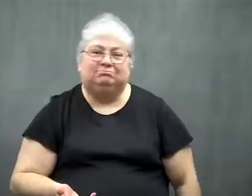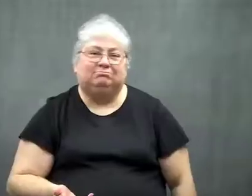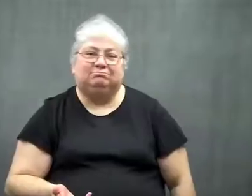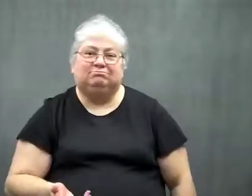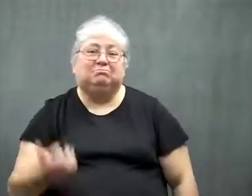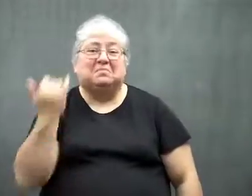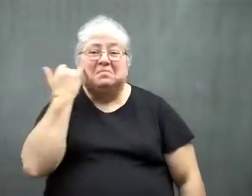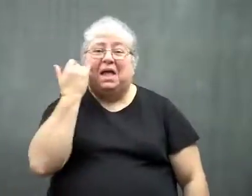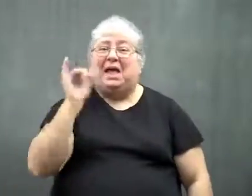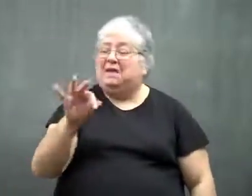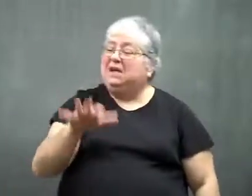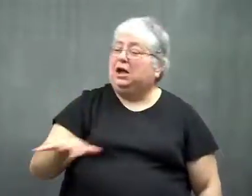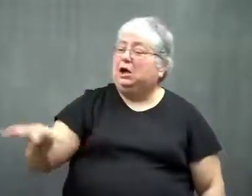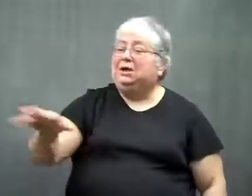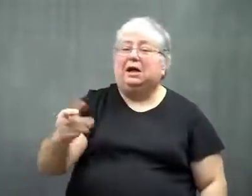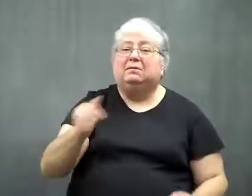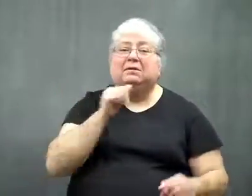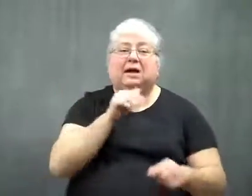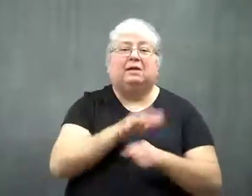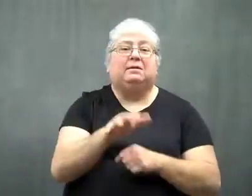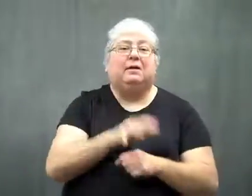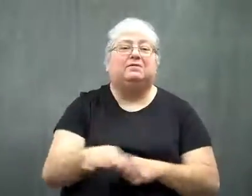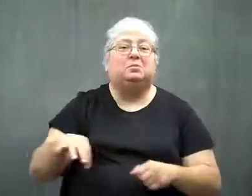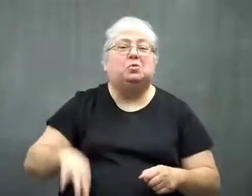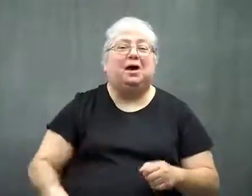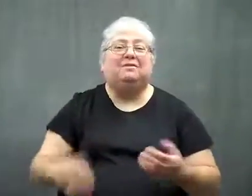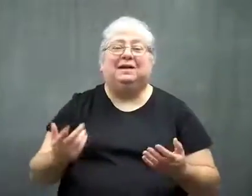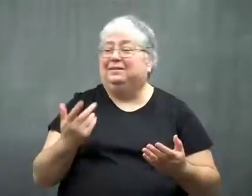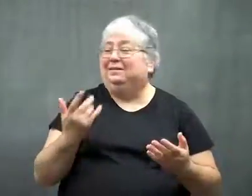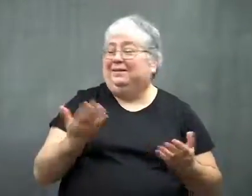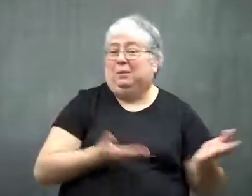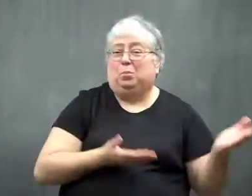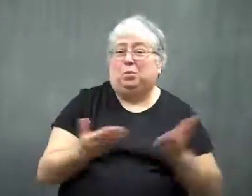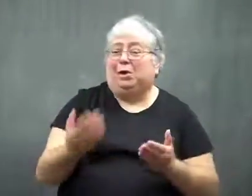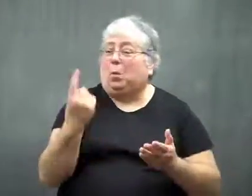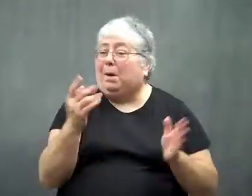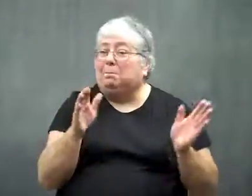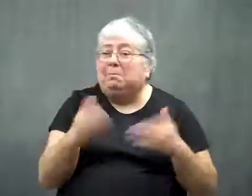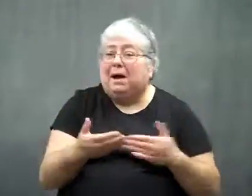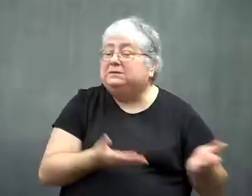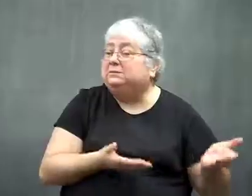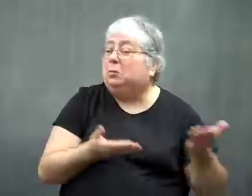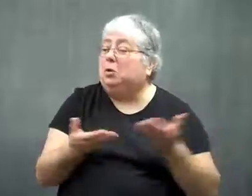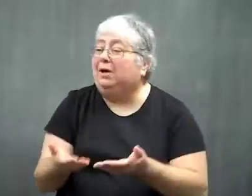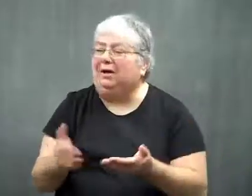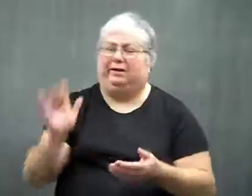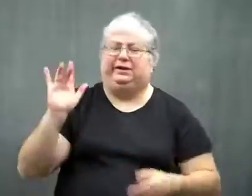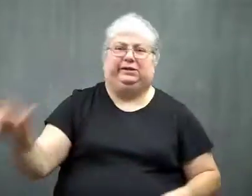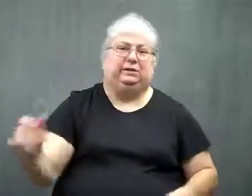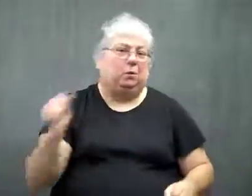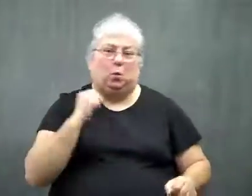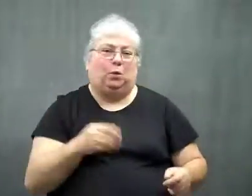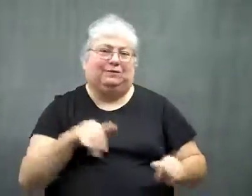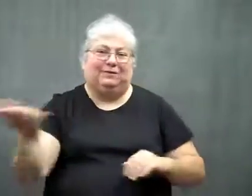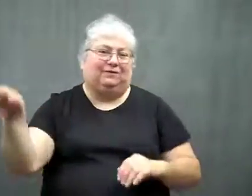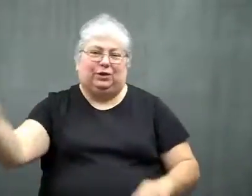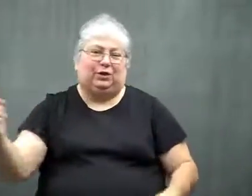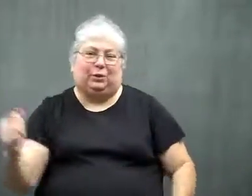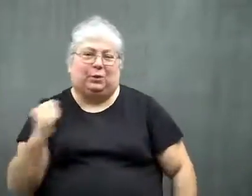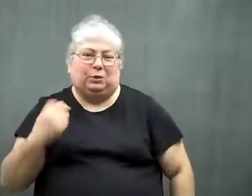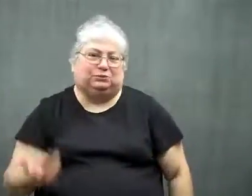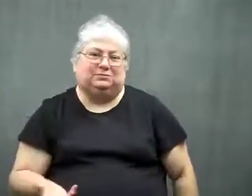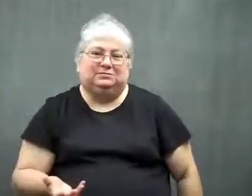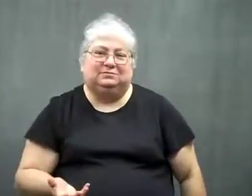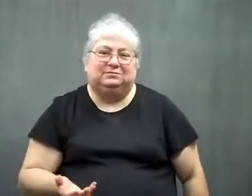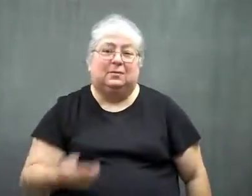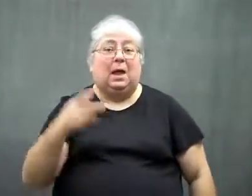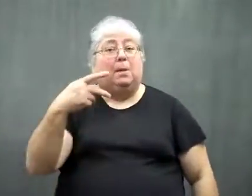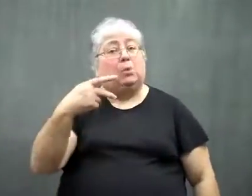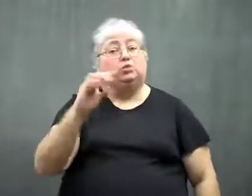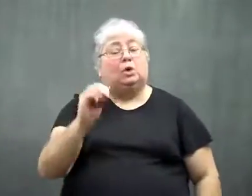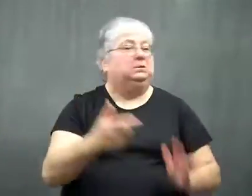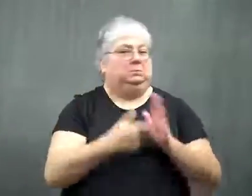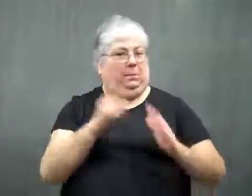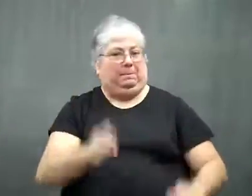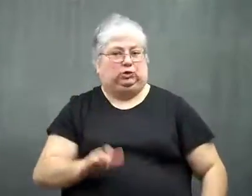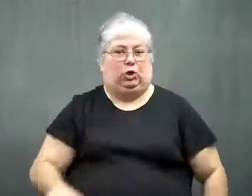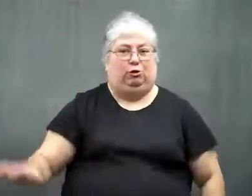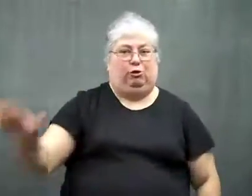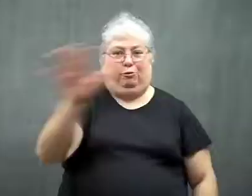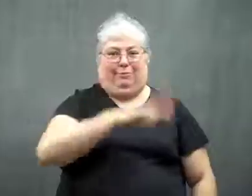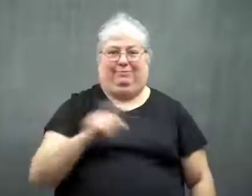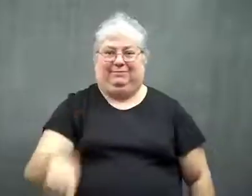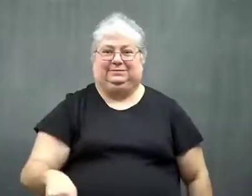They don't deliver to unprofitable areas. They don't have to go out of the way to deliver one package.